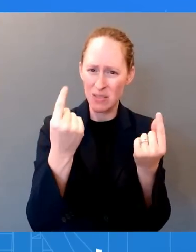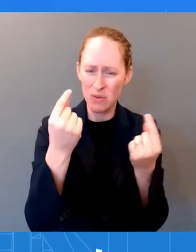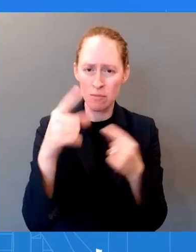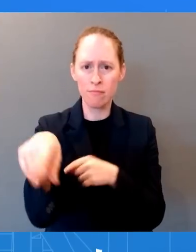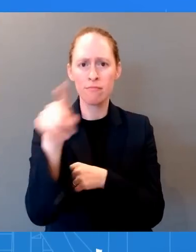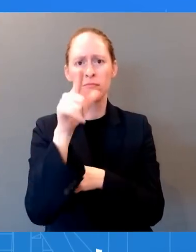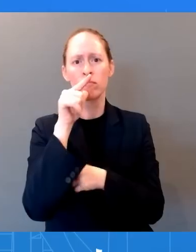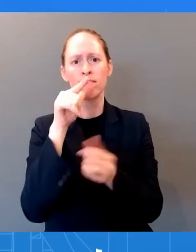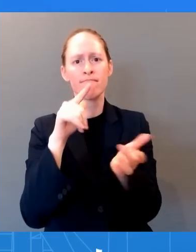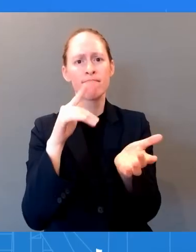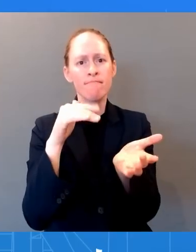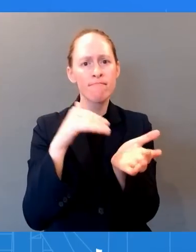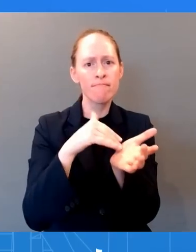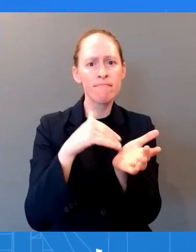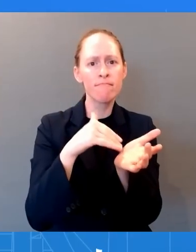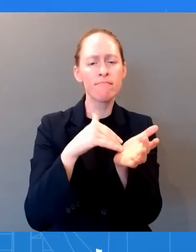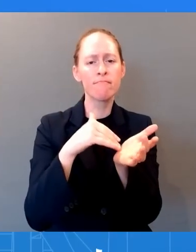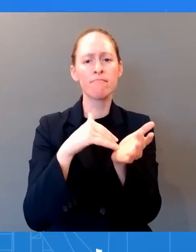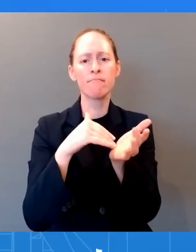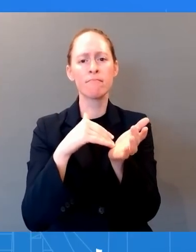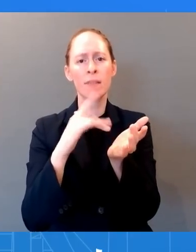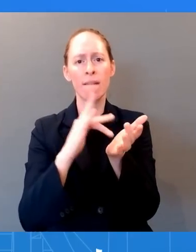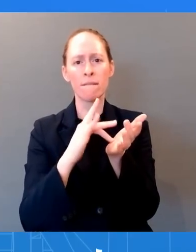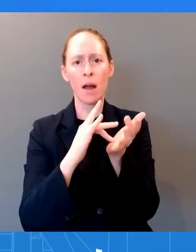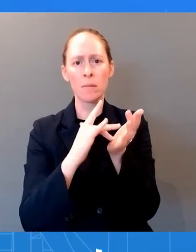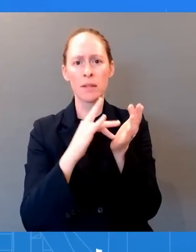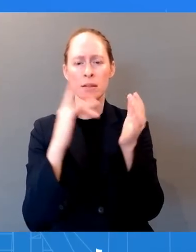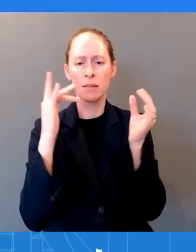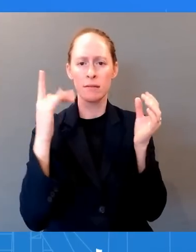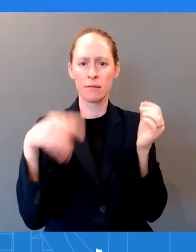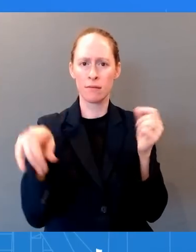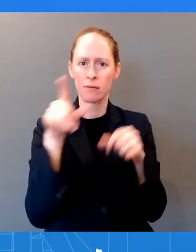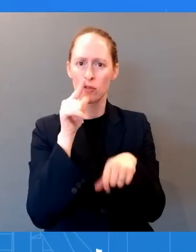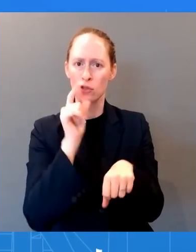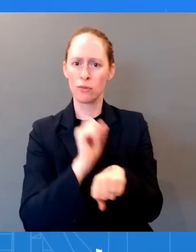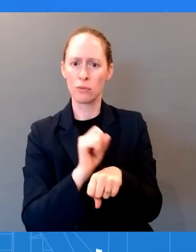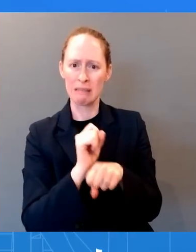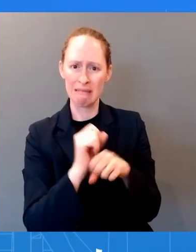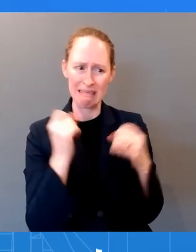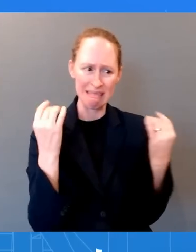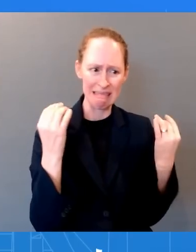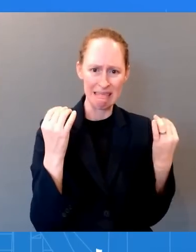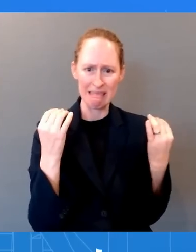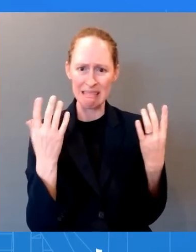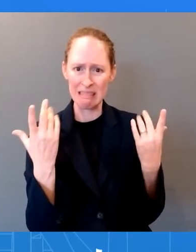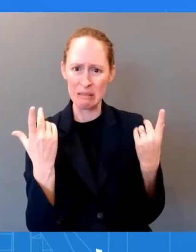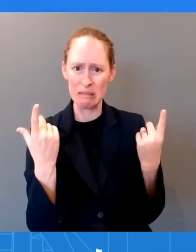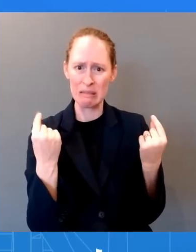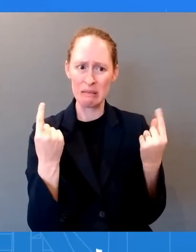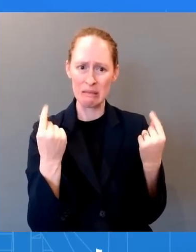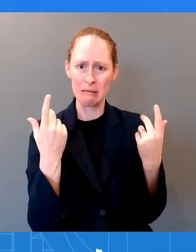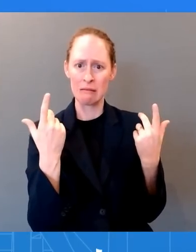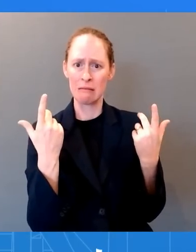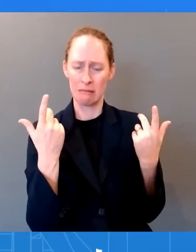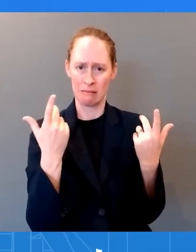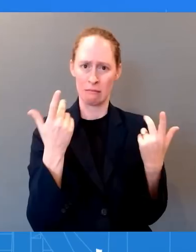running afoul of state laws in providing medically necessary abortions? Ms. Jean-Pierre: Look, this is something